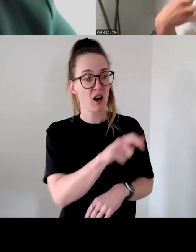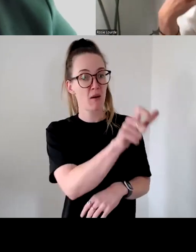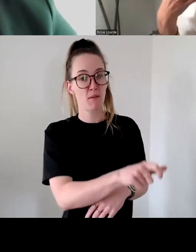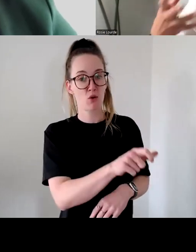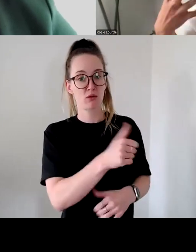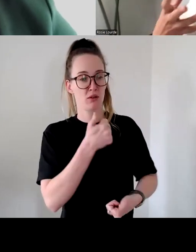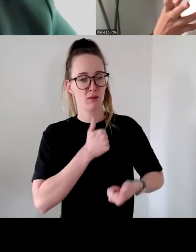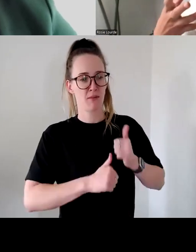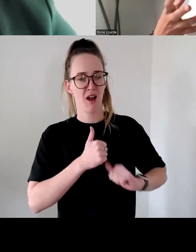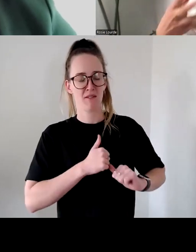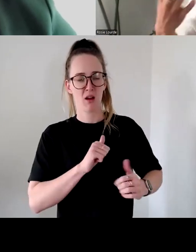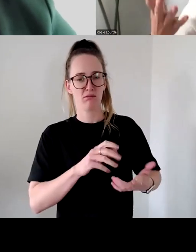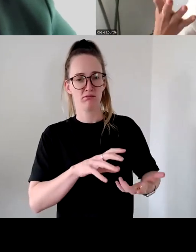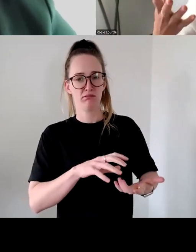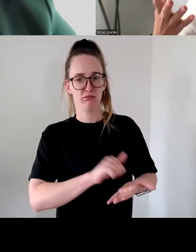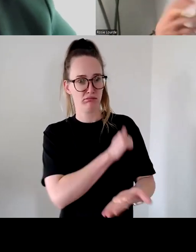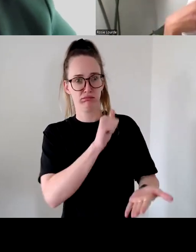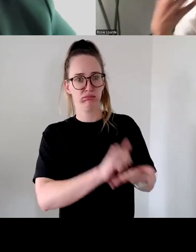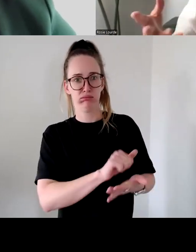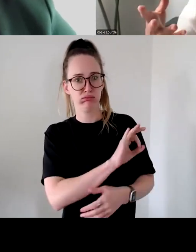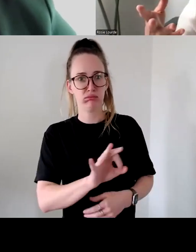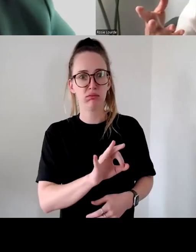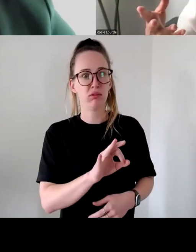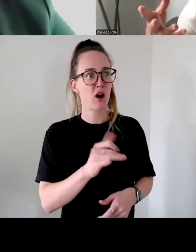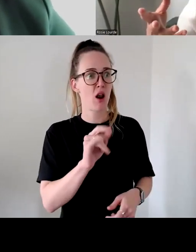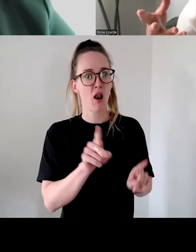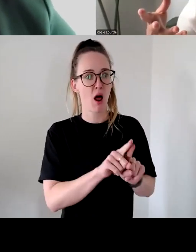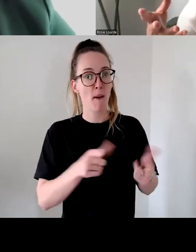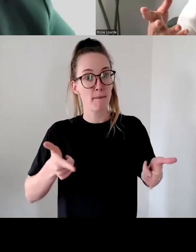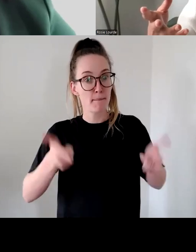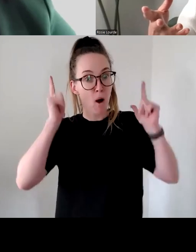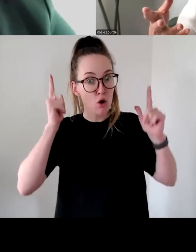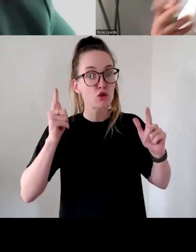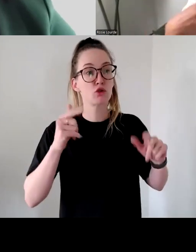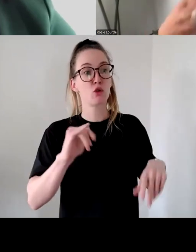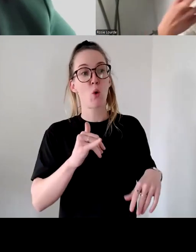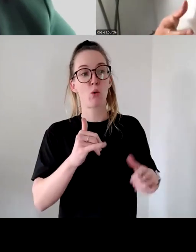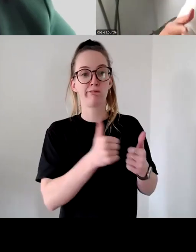and that person happens to be your boss, or the person you are supposed to report to, what you do